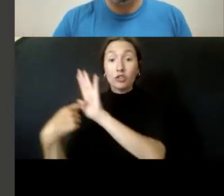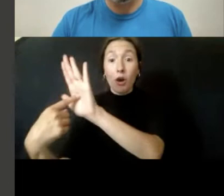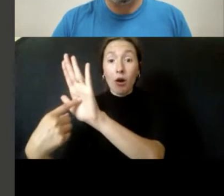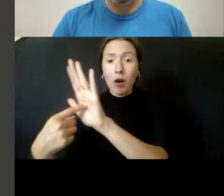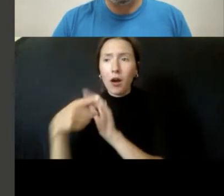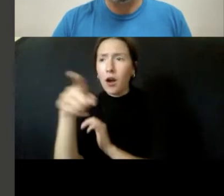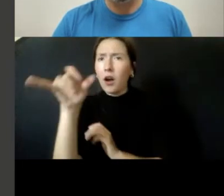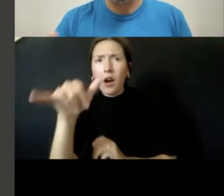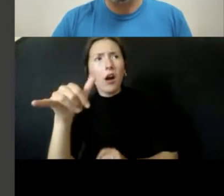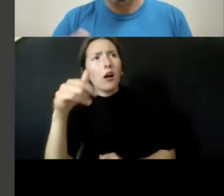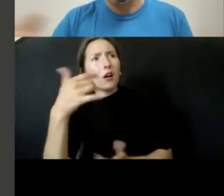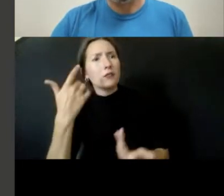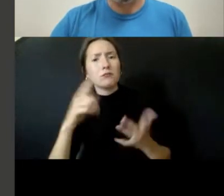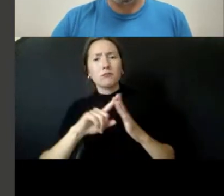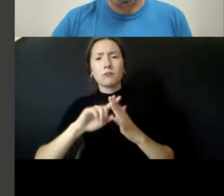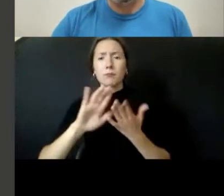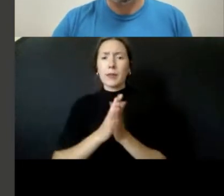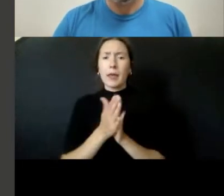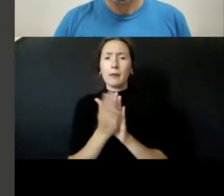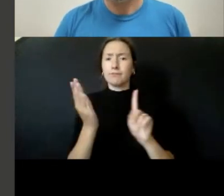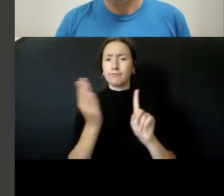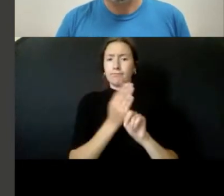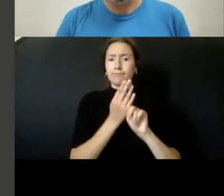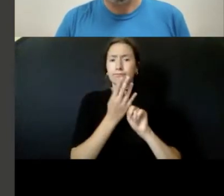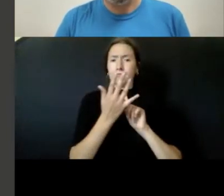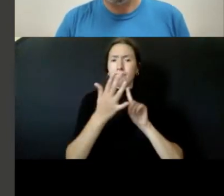that we have to do with these authoring tools right so i would like to know what you all